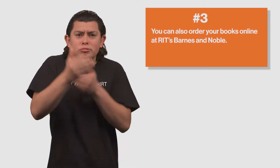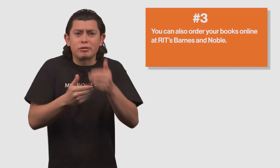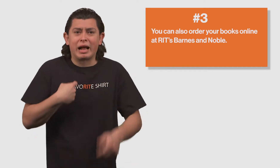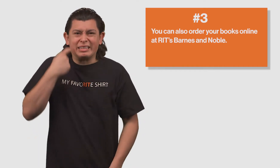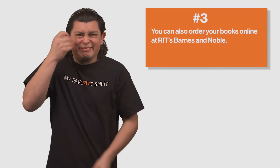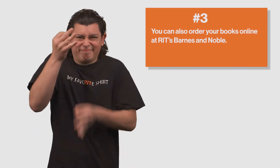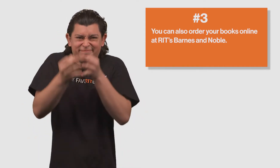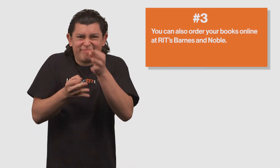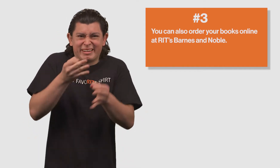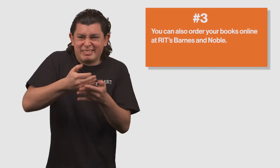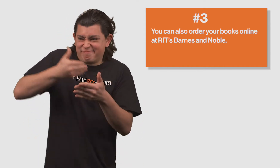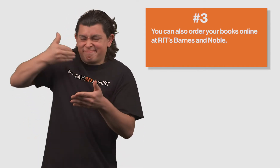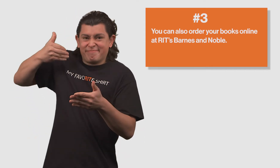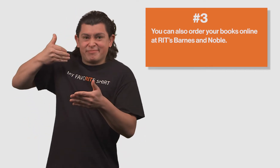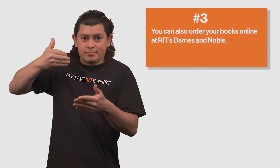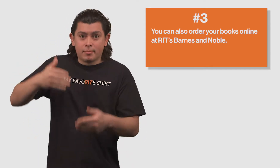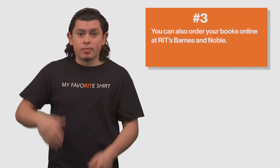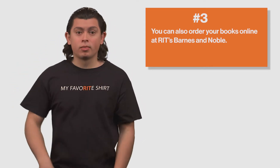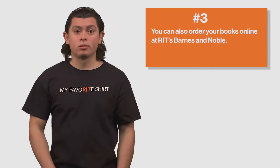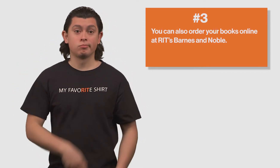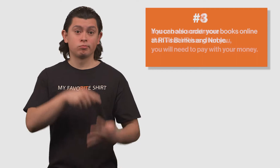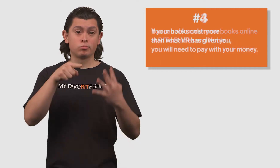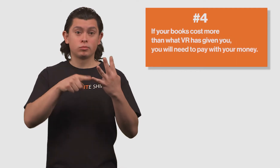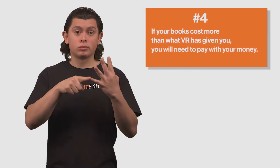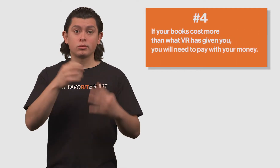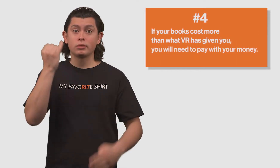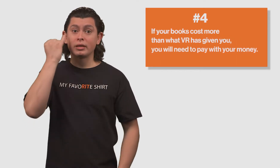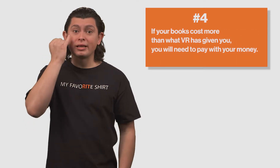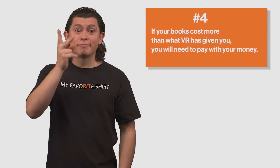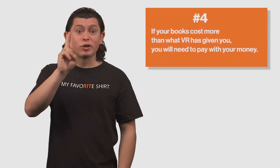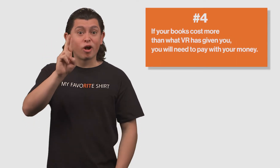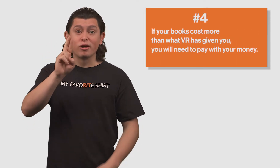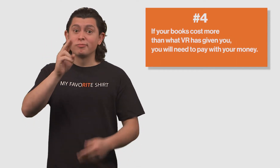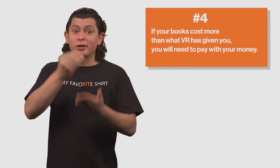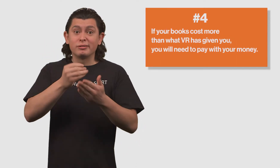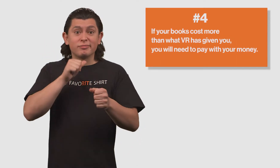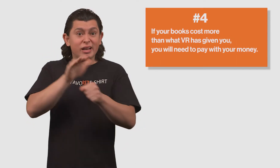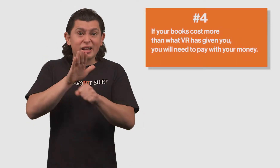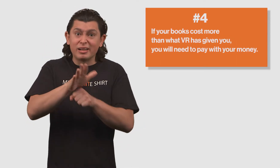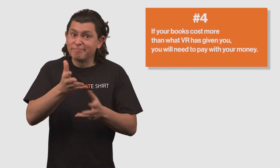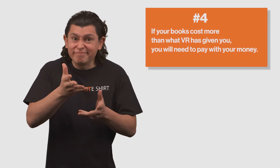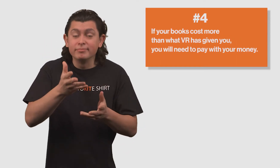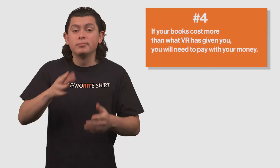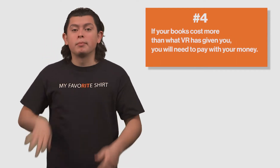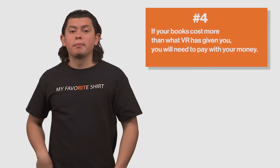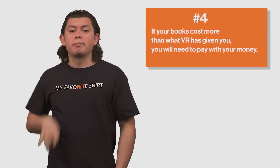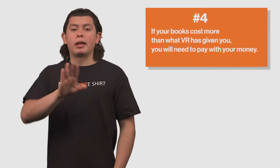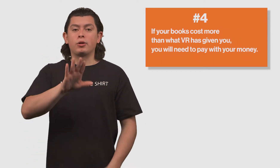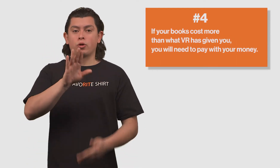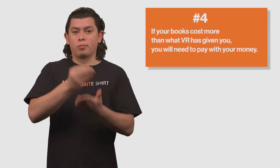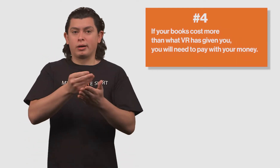USE THE PROCESS I DESCRIBED EARLIER IN THE VIDEO. IF YOUR BOOKS COST MORE MONEY THAN VR HAS GIVEN YOU,